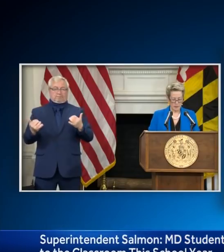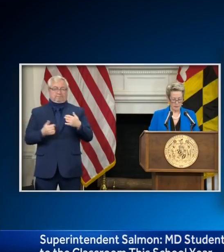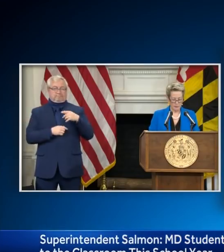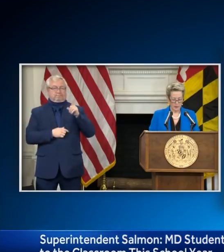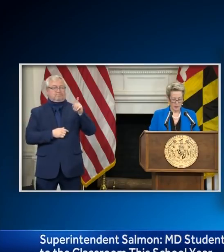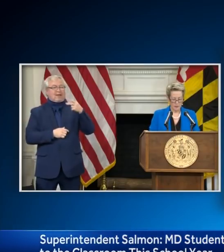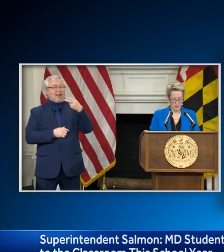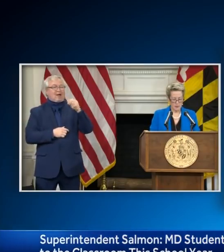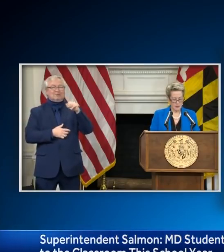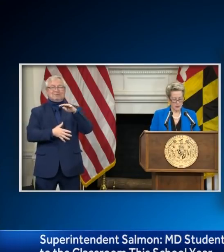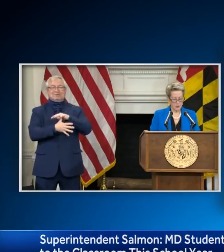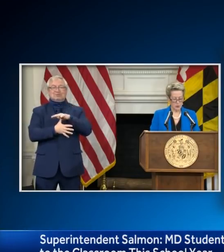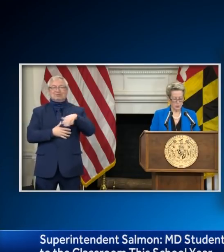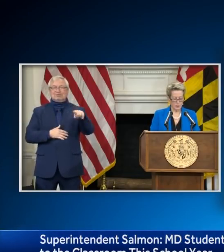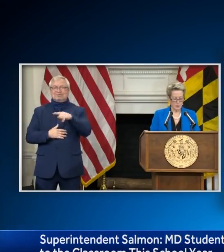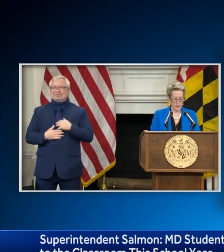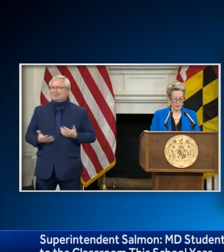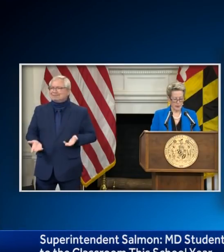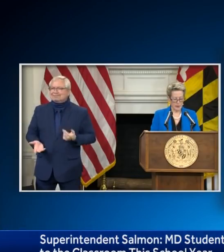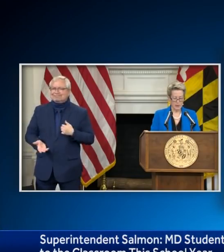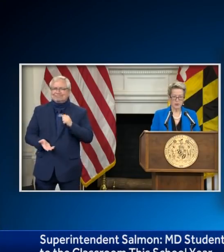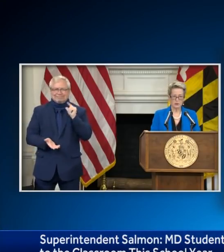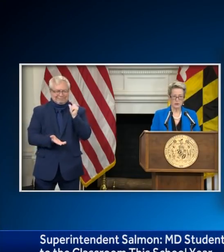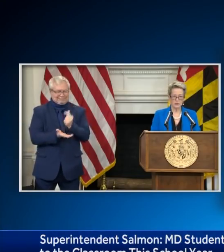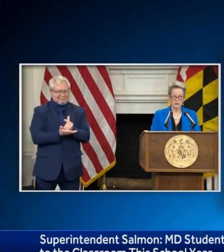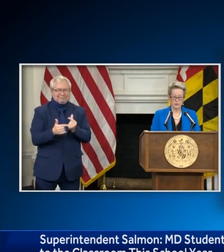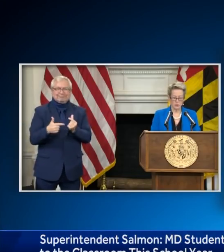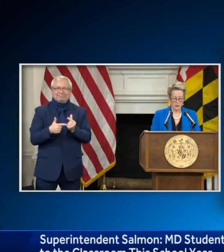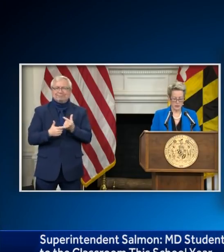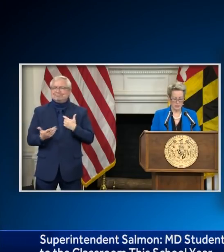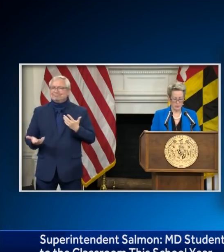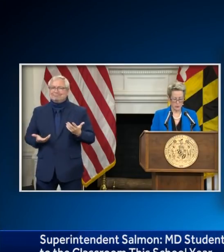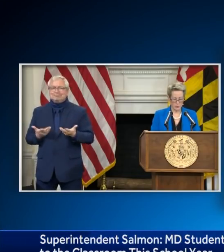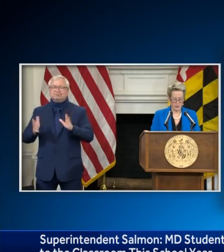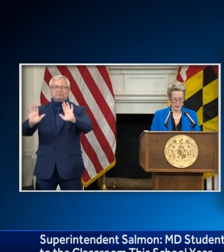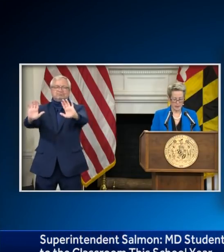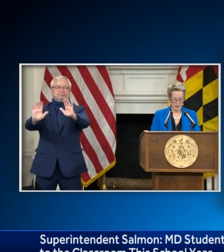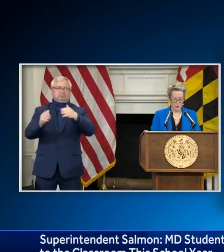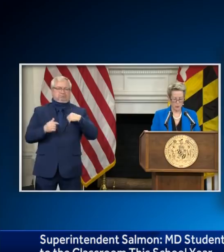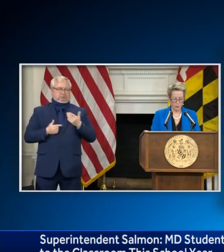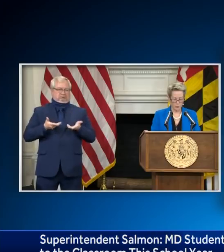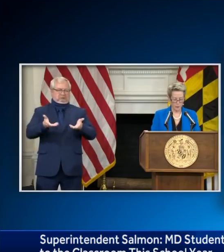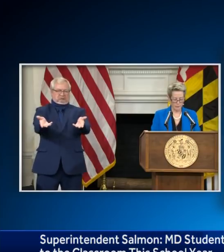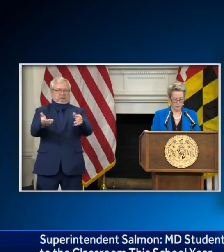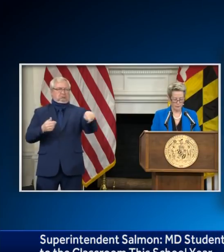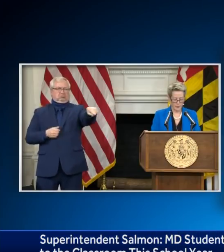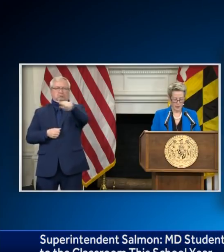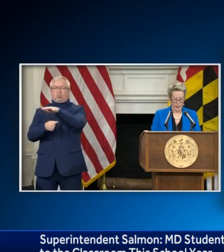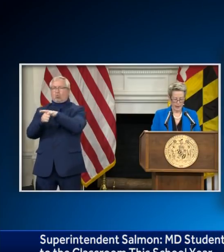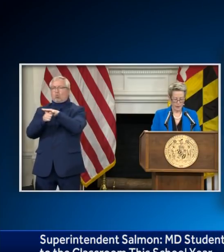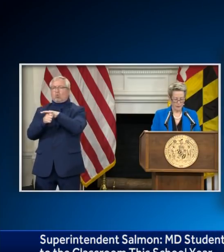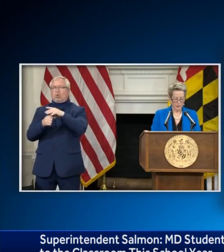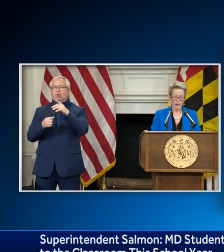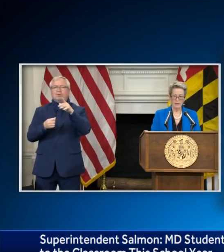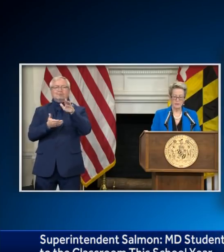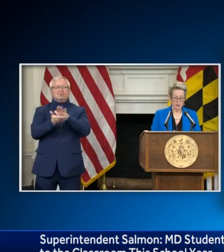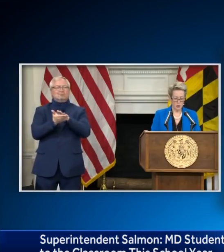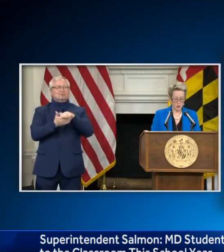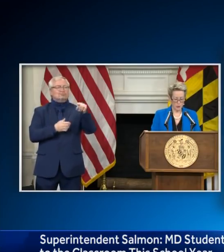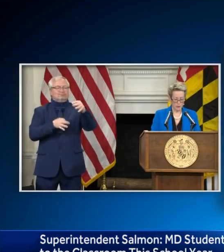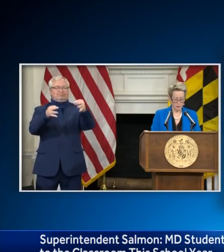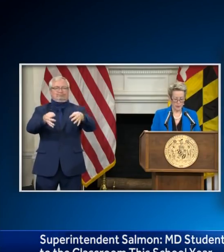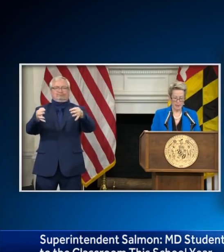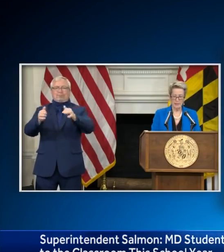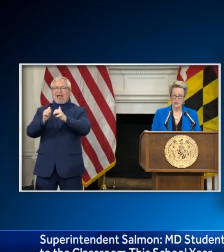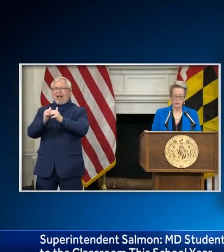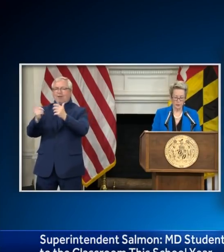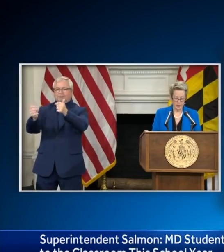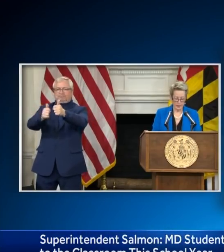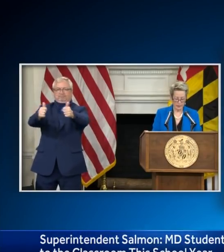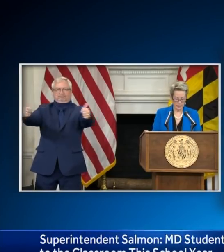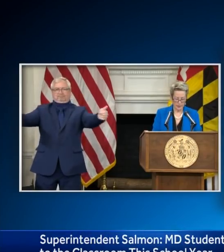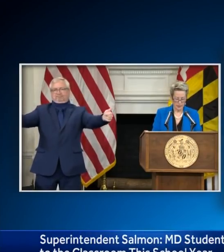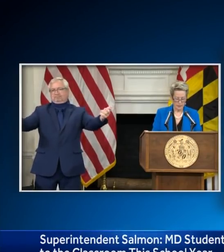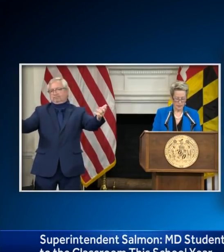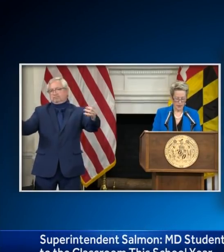AS I HAVE STATED, FOR HIGH SCHOOL STATE -- SENIORS AND FAMILIES WONDERING ABOUT GRADUATION CEREMONIES, THOSE DECISIONS WILL BE MADE BY EACH LOCAL SCHOOL SYSTEM